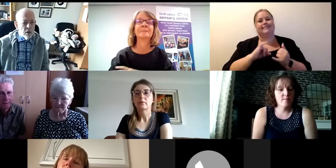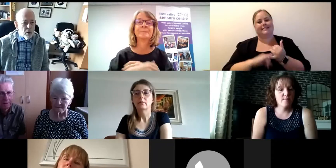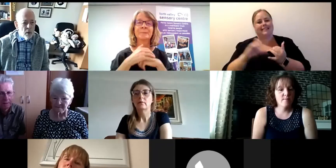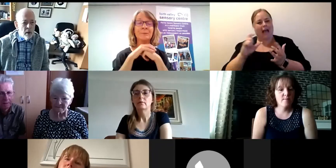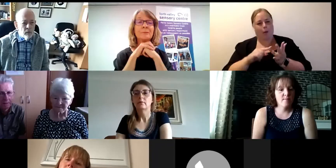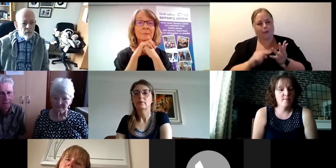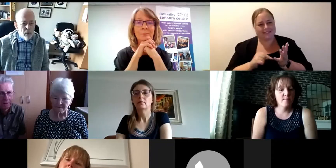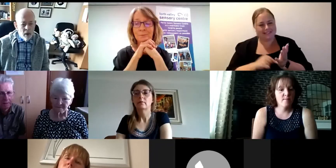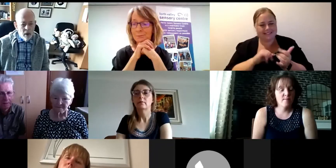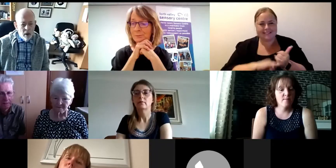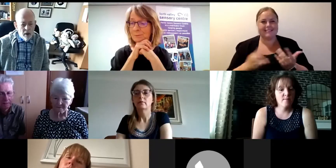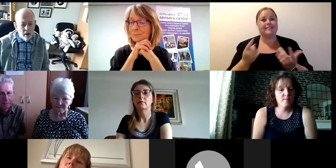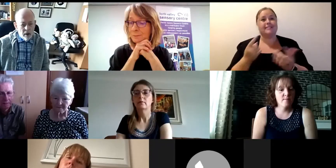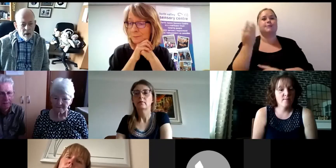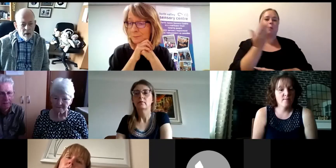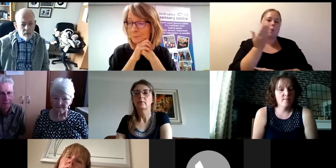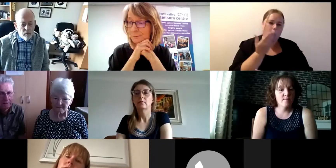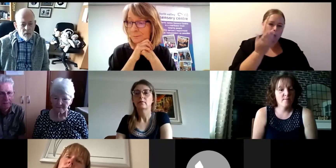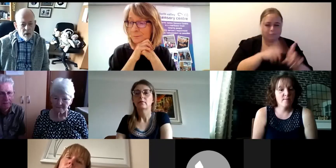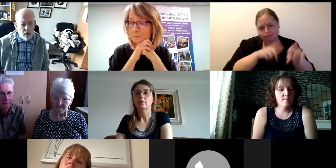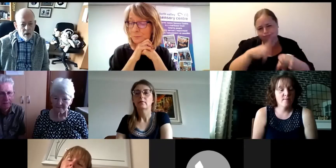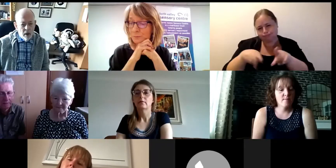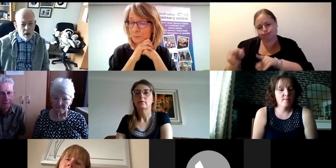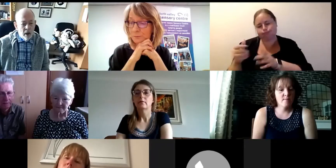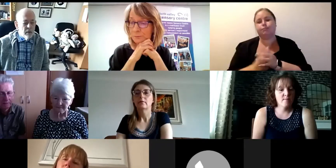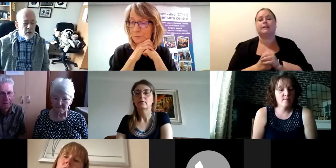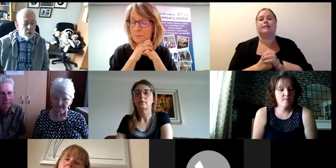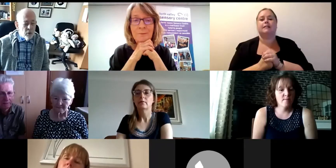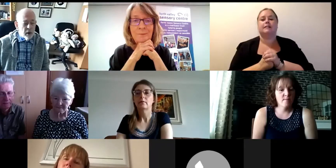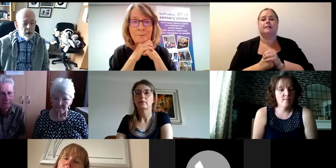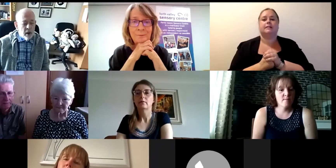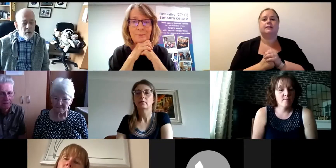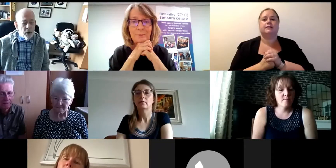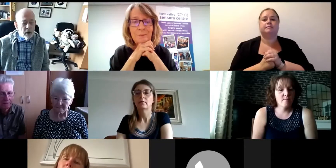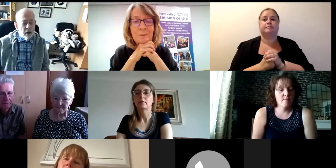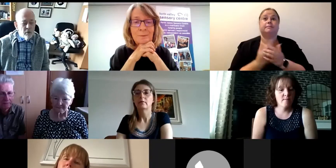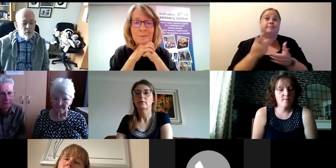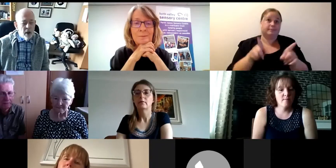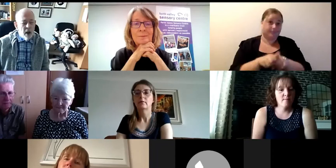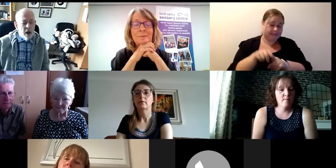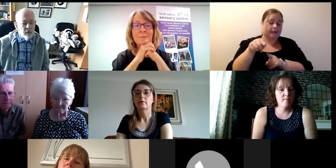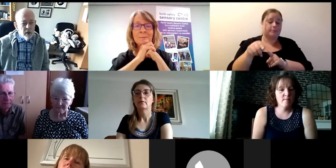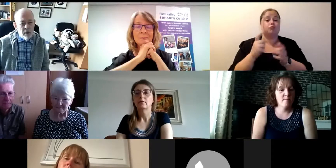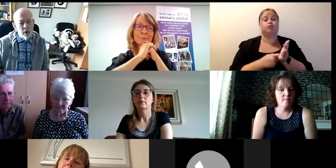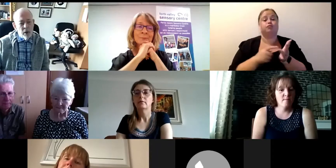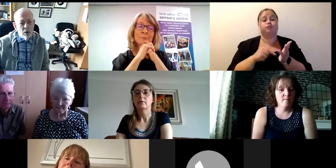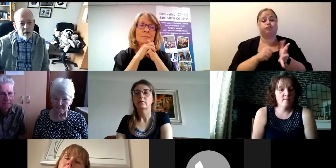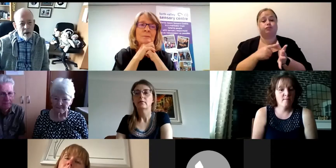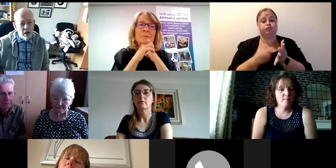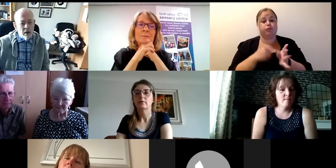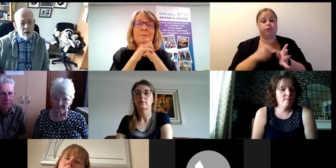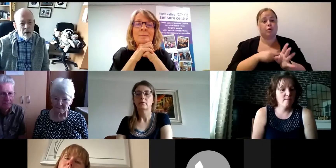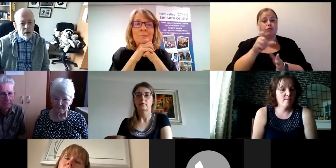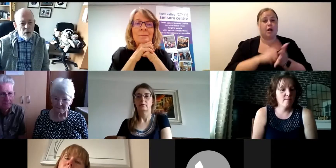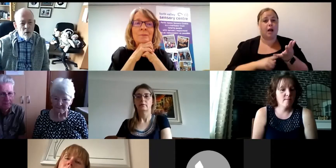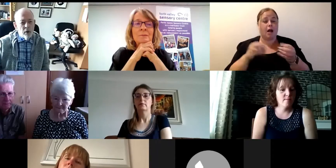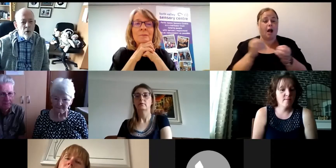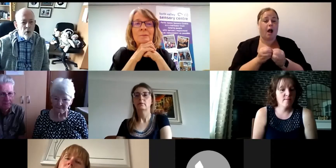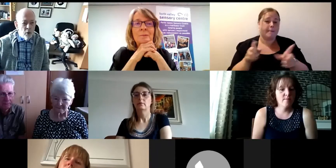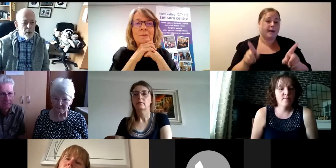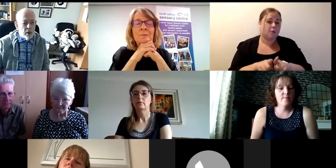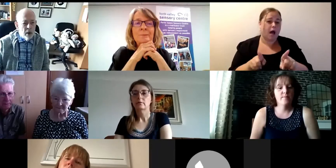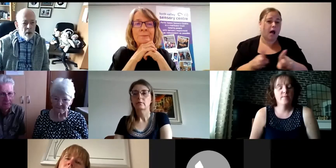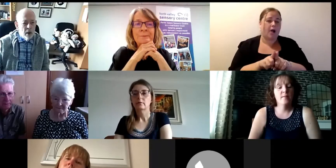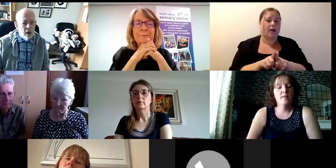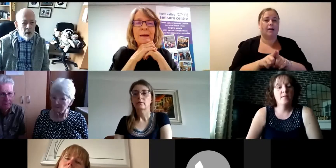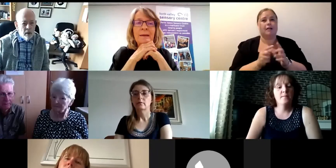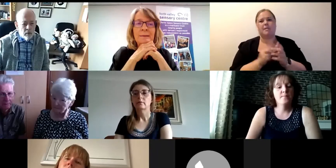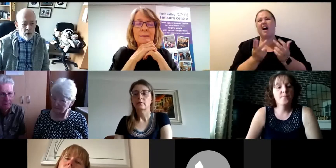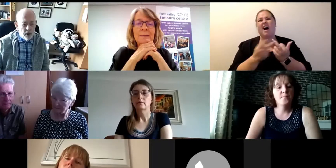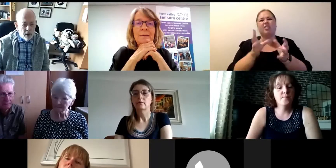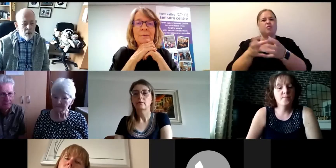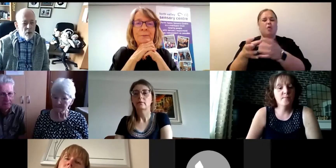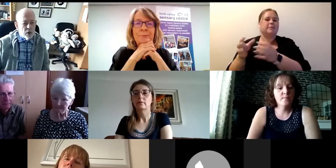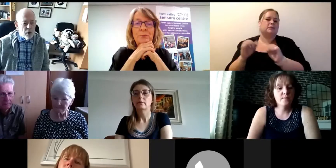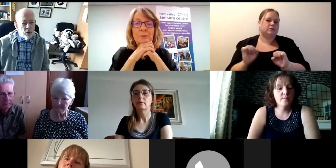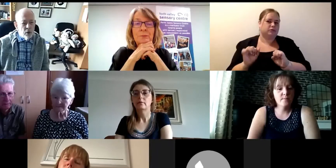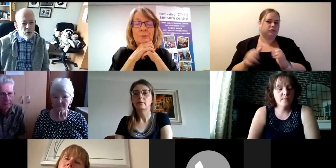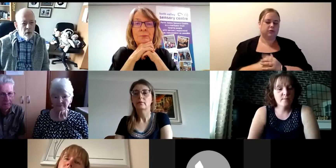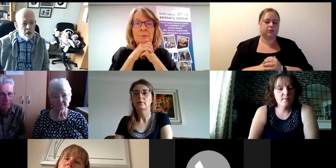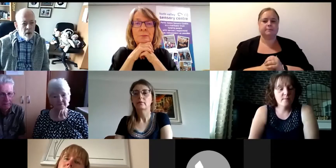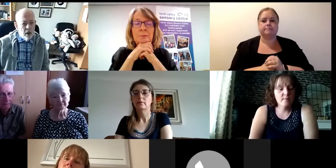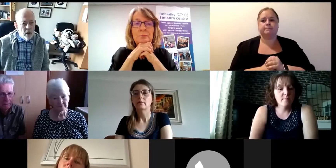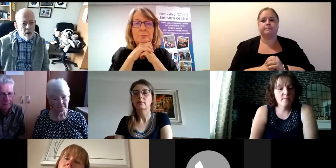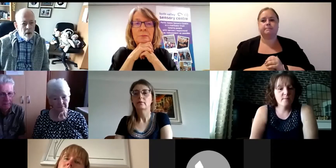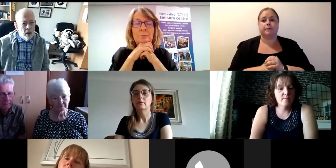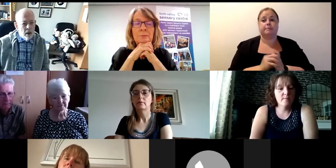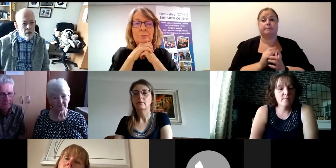well and the Rotary Club. I haven't been beyond that to other groups. But I also do the tours